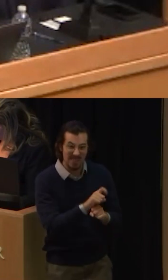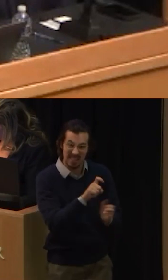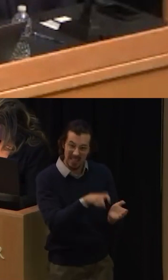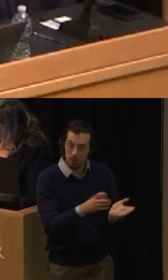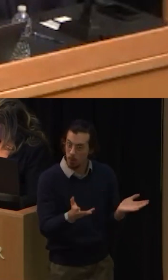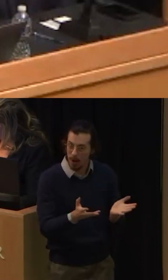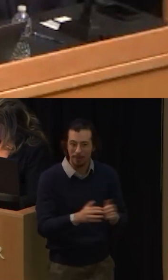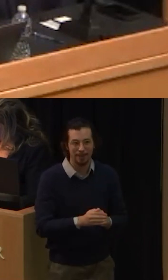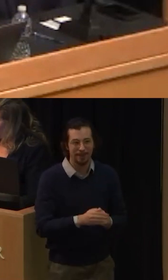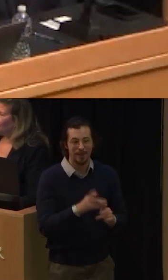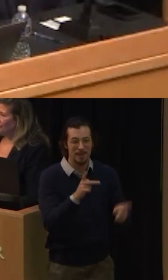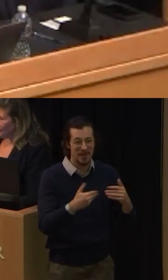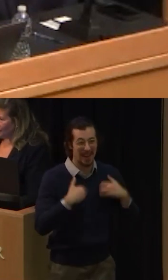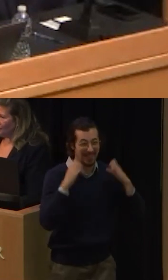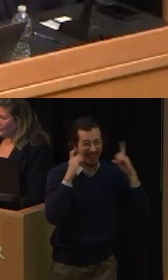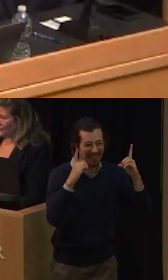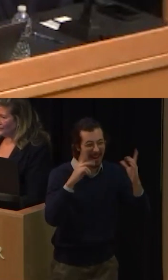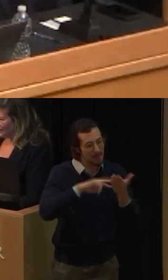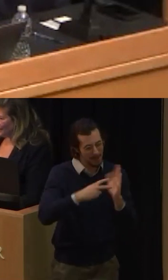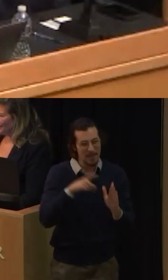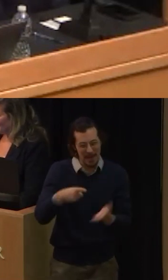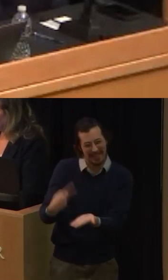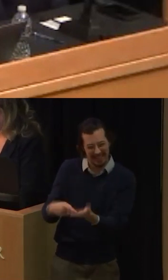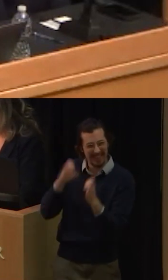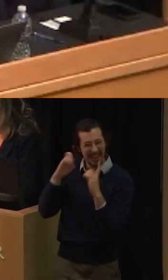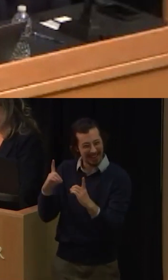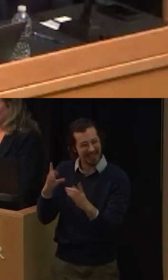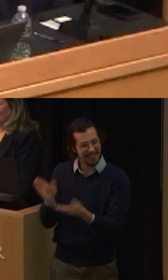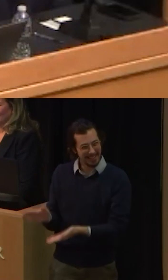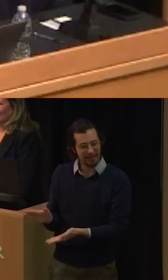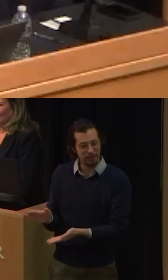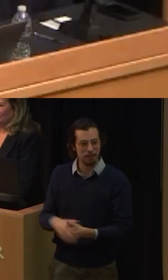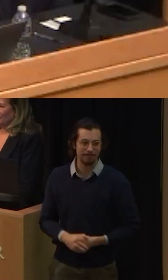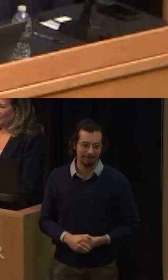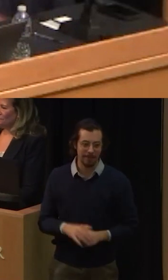"People that are getting an education, "so we got to have a conversation about education," right?